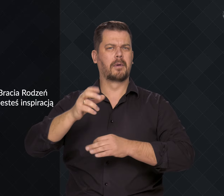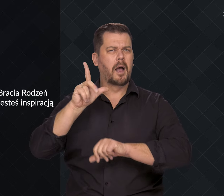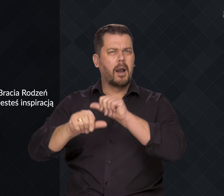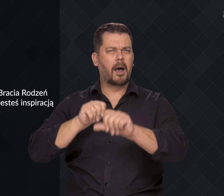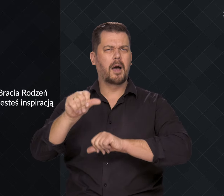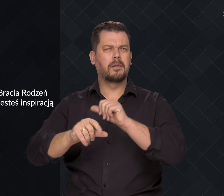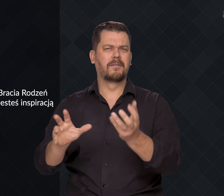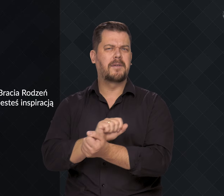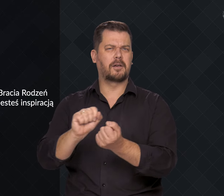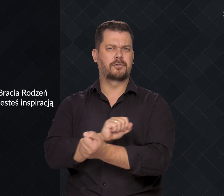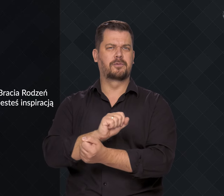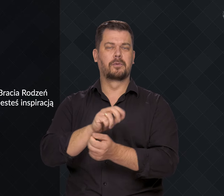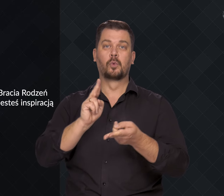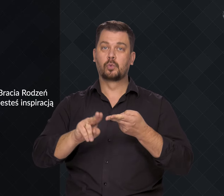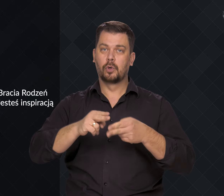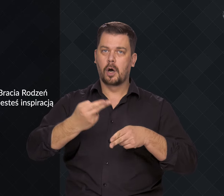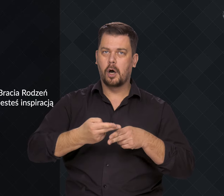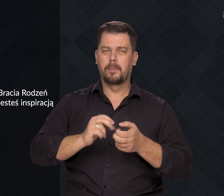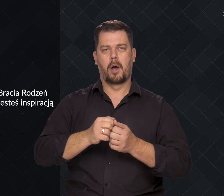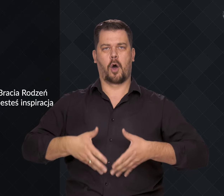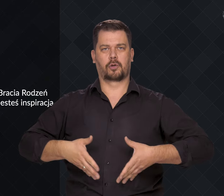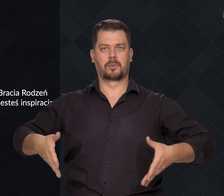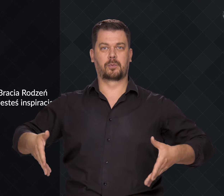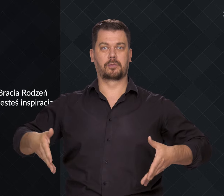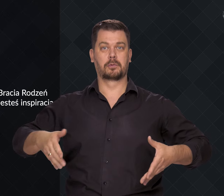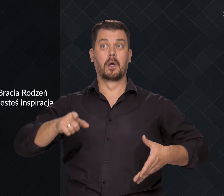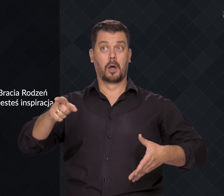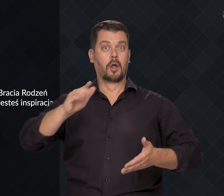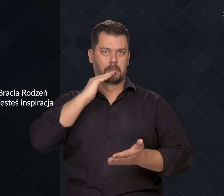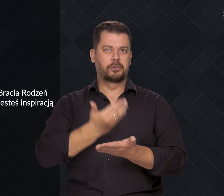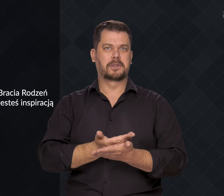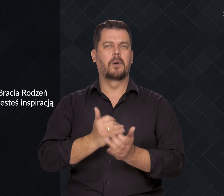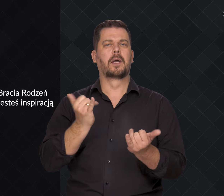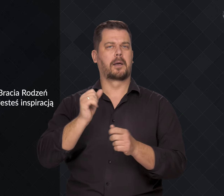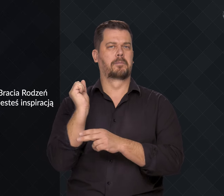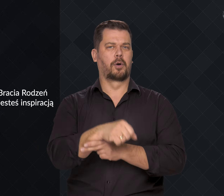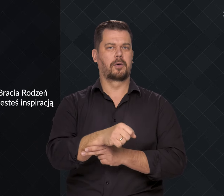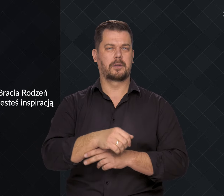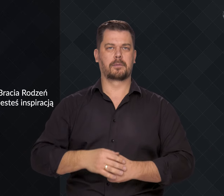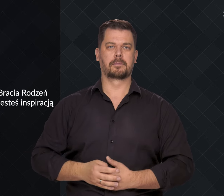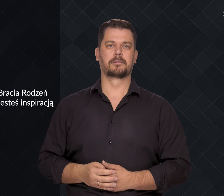their long-standing struggles with diabetes or obesity, and of course, they talk about how they overcame these diseases.